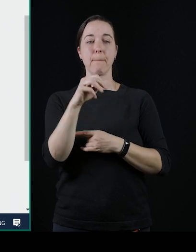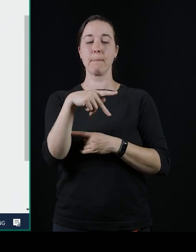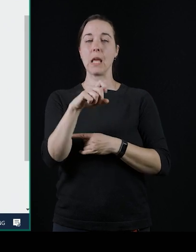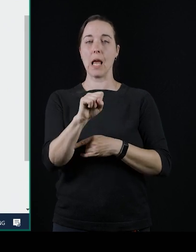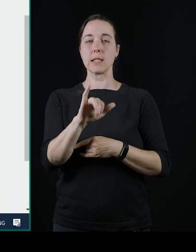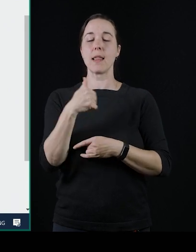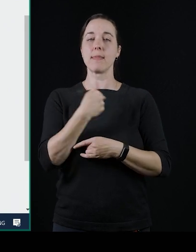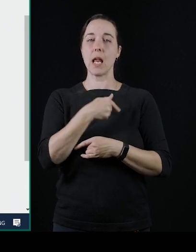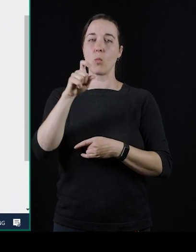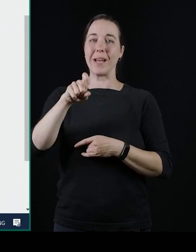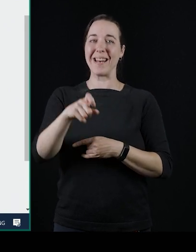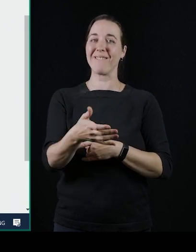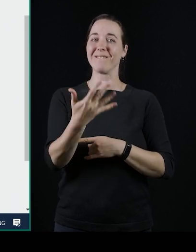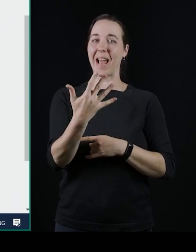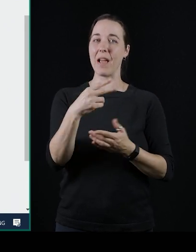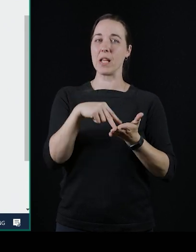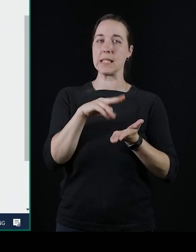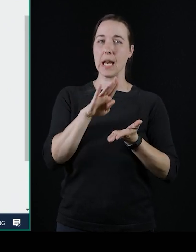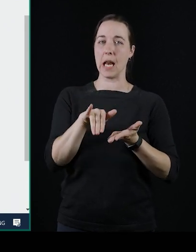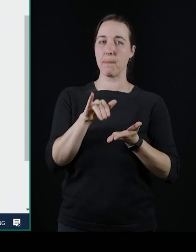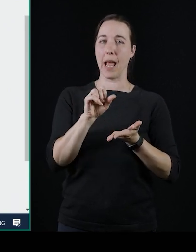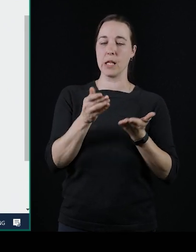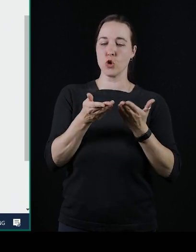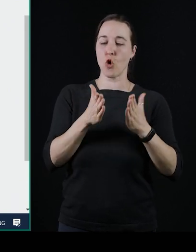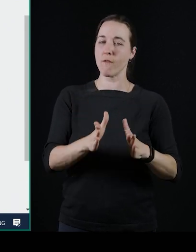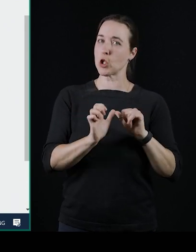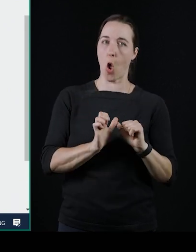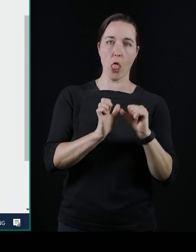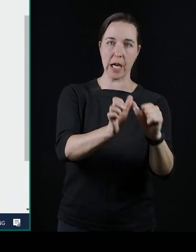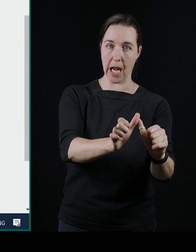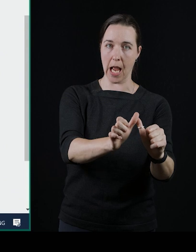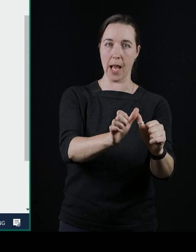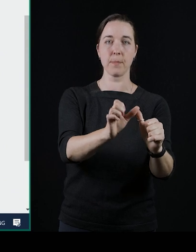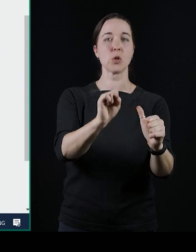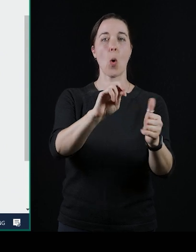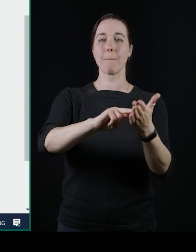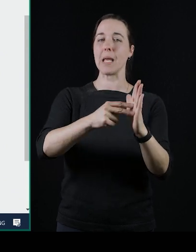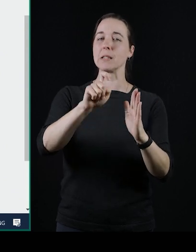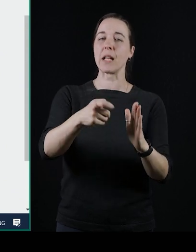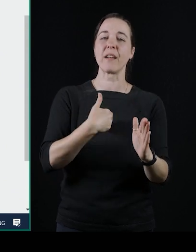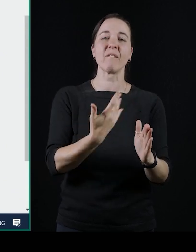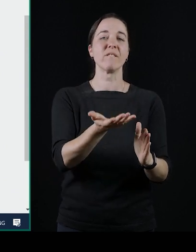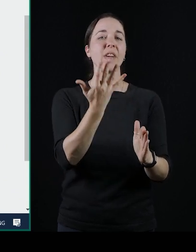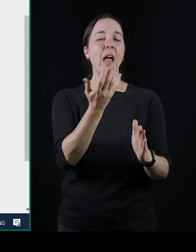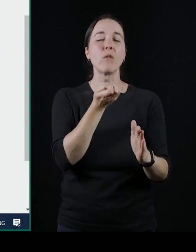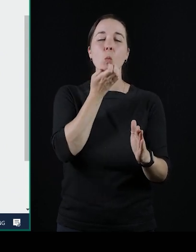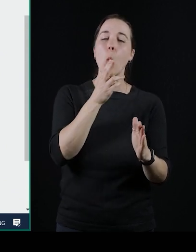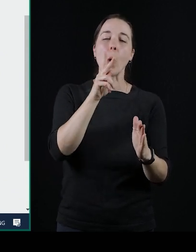that we need five standby servers all the time. So we need five warmed up servers